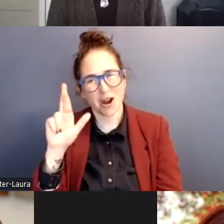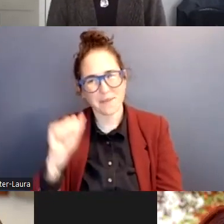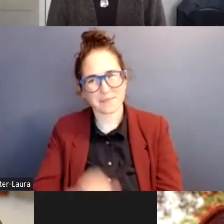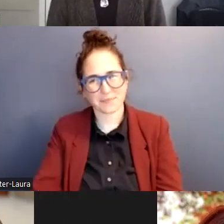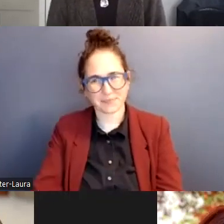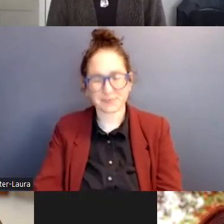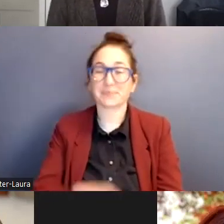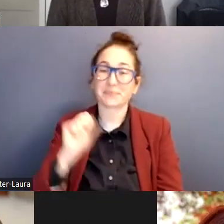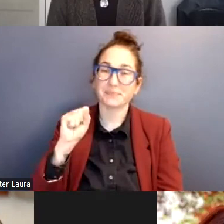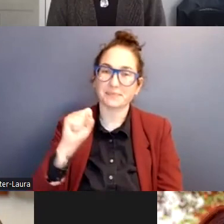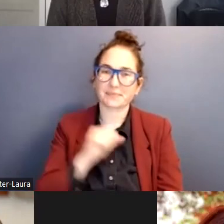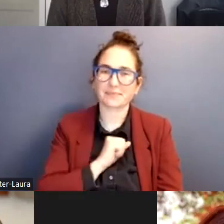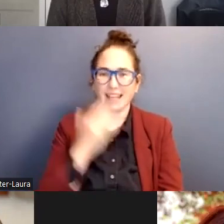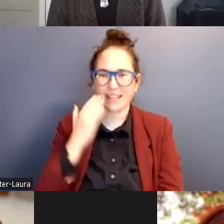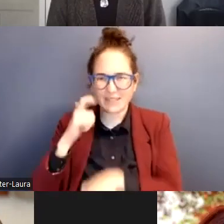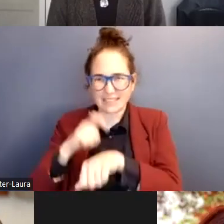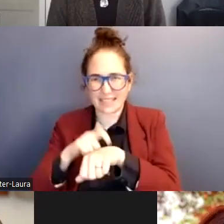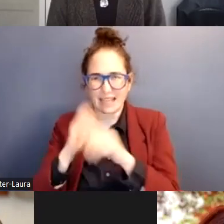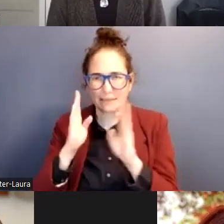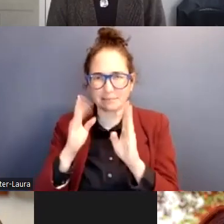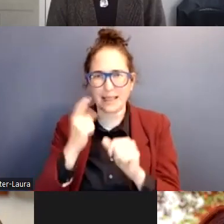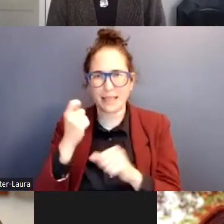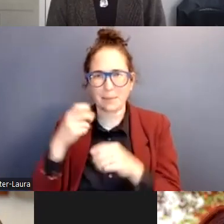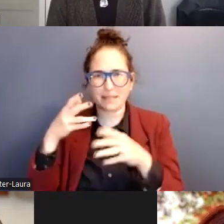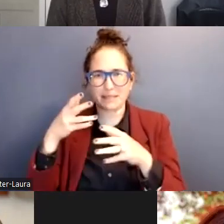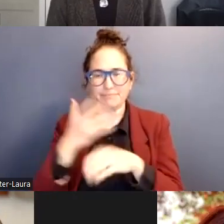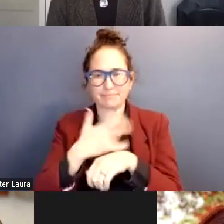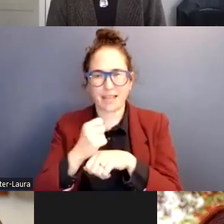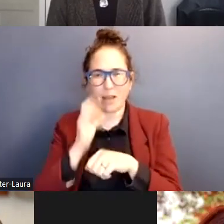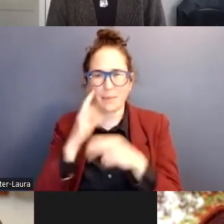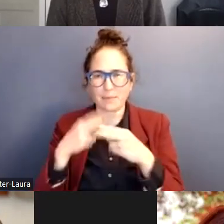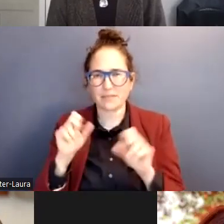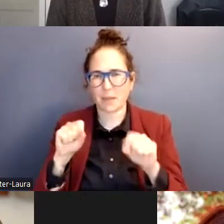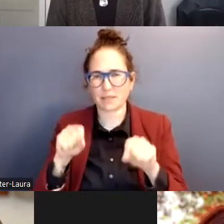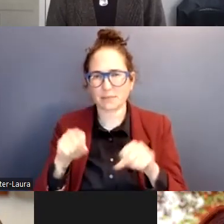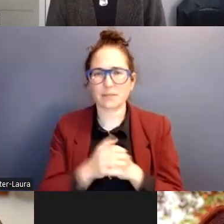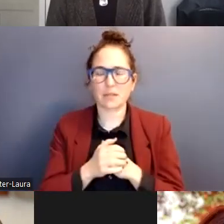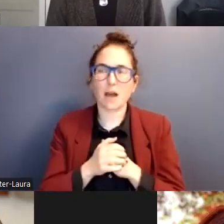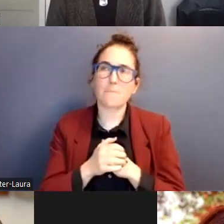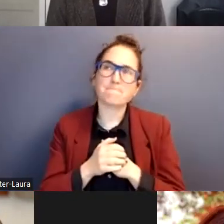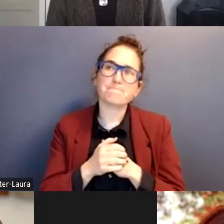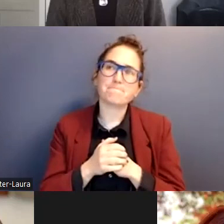Twara Goode: Given the time that we have remaining, I will be as brief as possible. And so as I